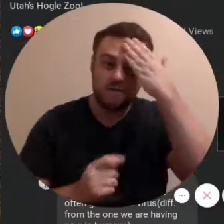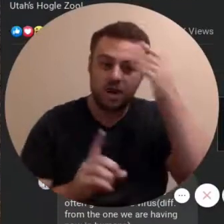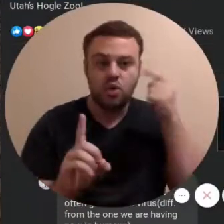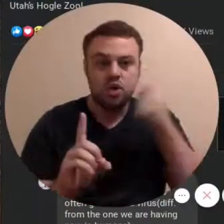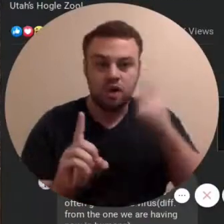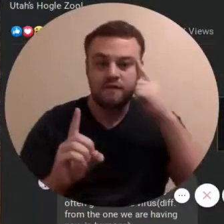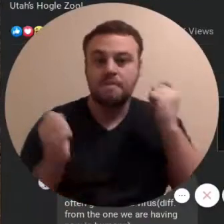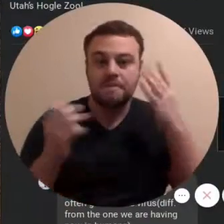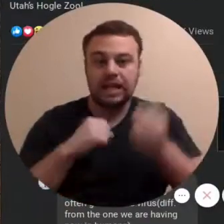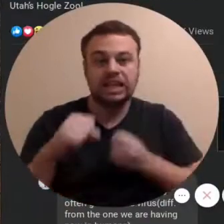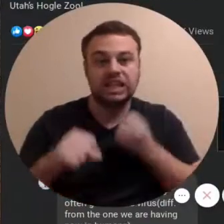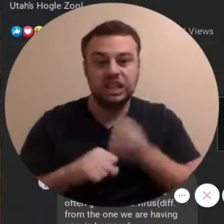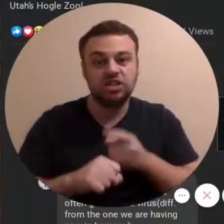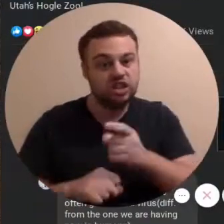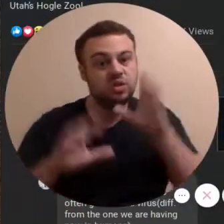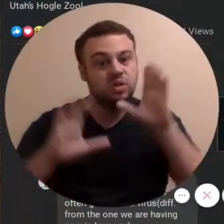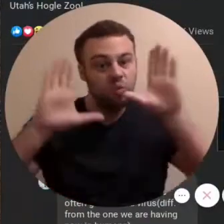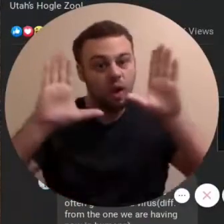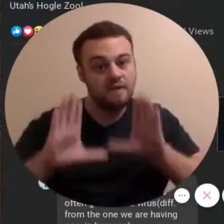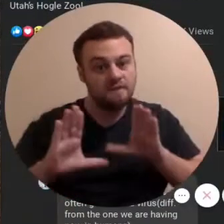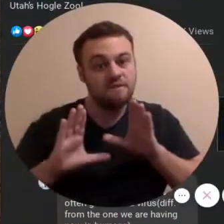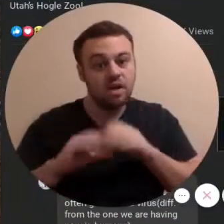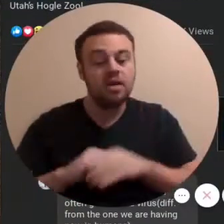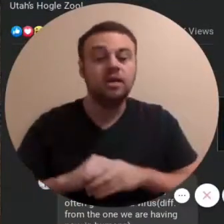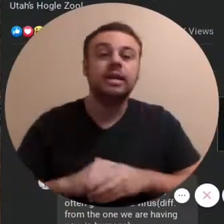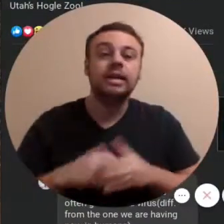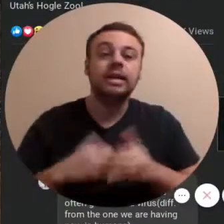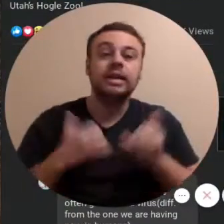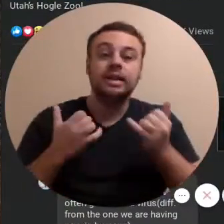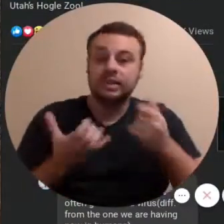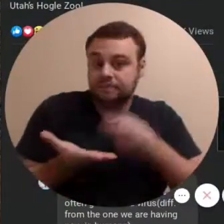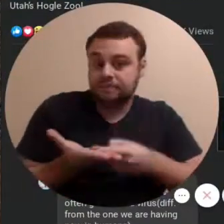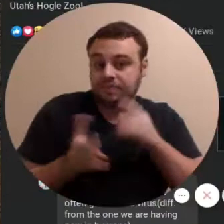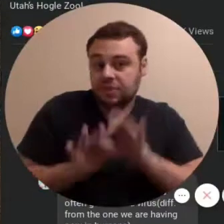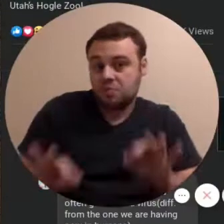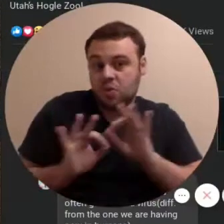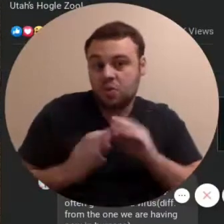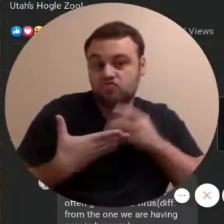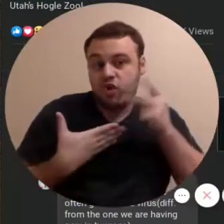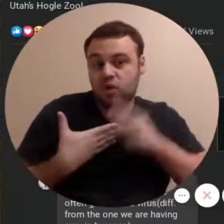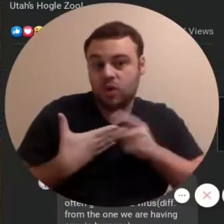about a very important program that the zoo's been involved in for a number of years, right Steph?